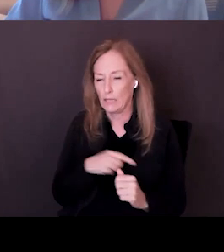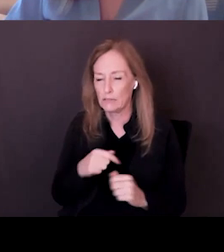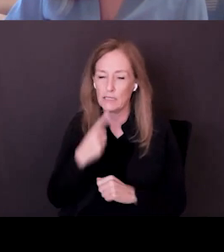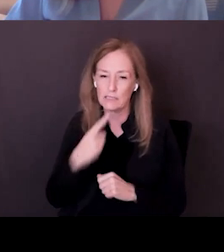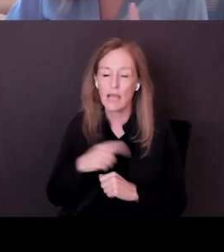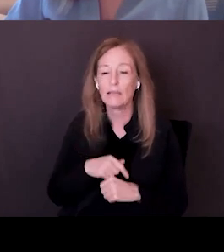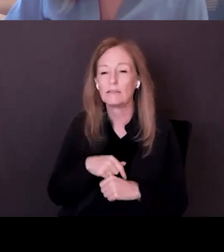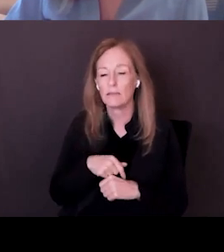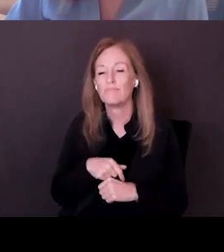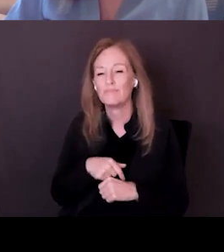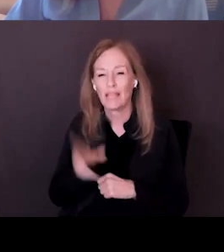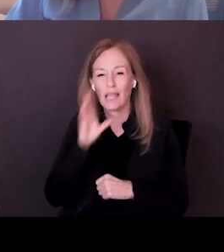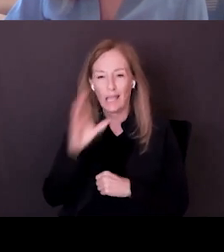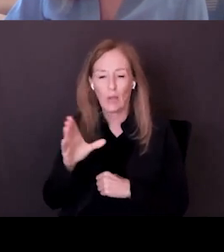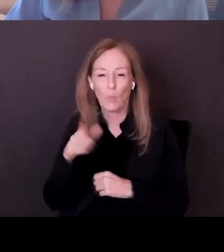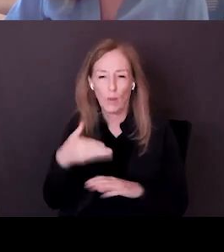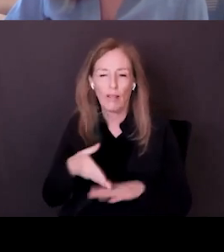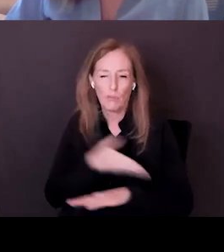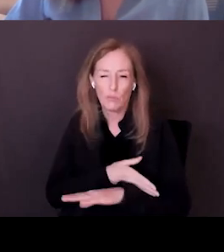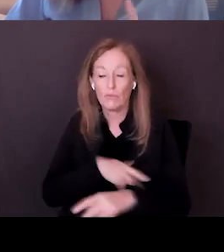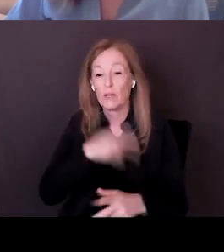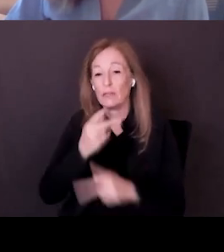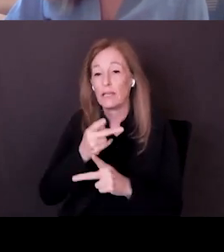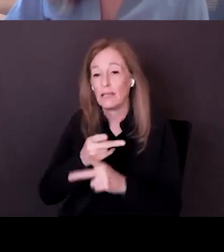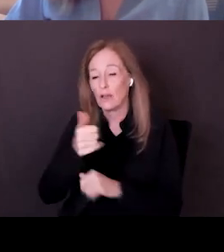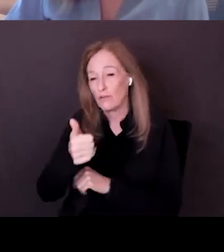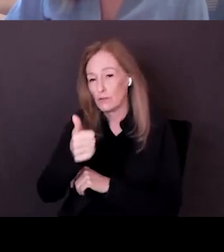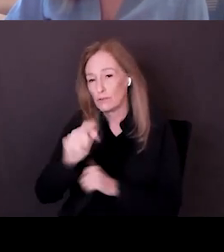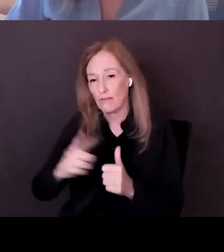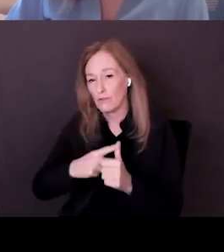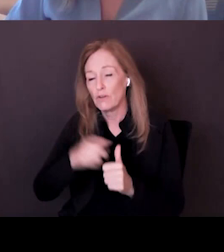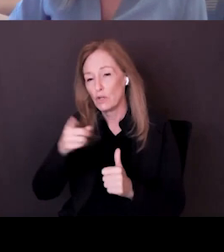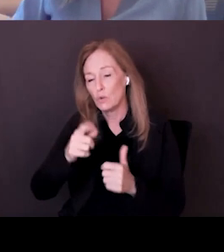GET BETTER. JUST TAKE CARE OF YOURSELF FIRST. YOU ARE YOUR MOST IMPORTANT PERSON.